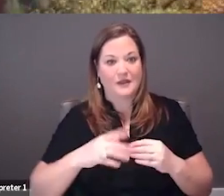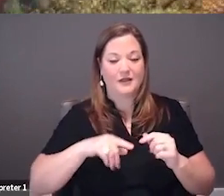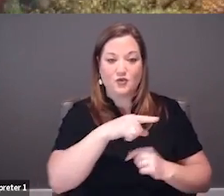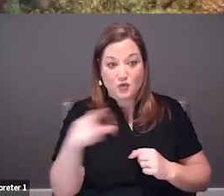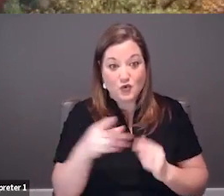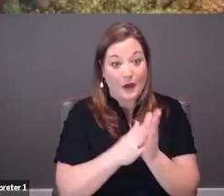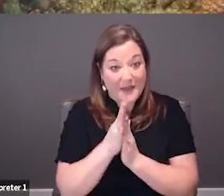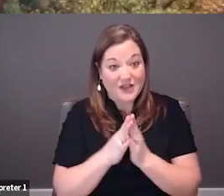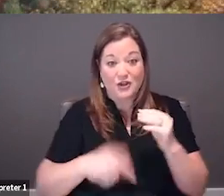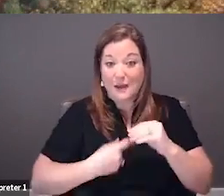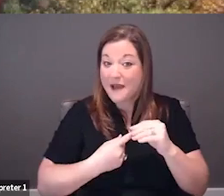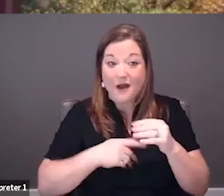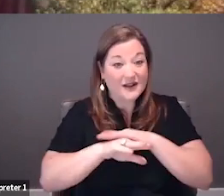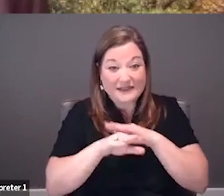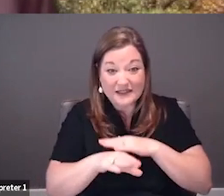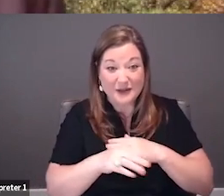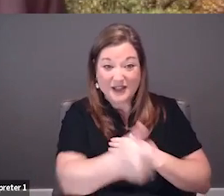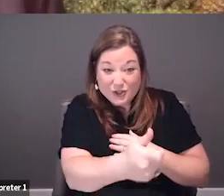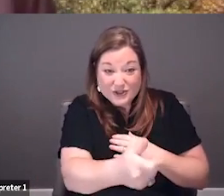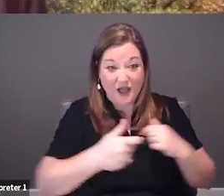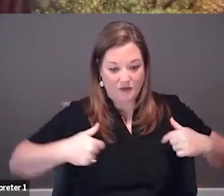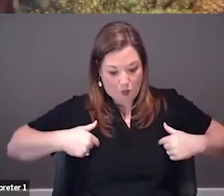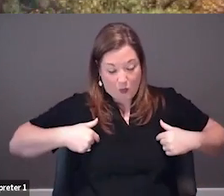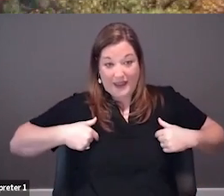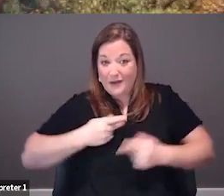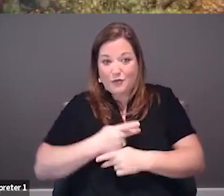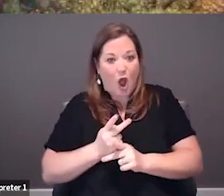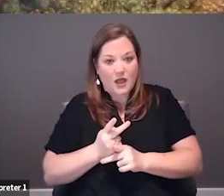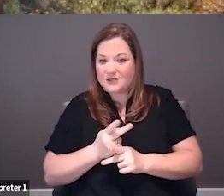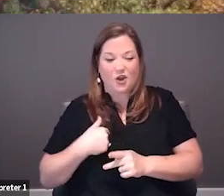when as a product, we are not where we want to be yet.